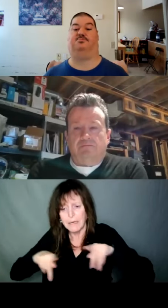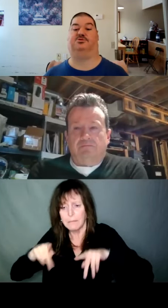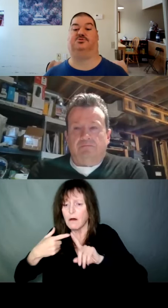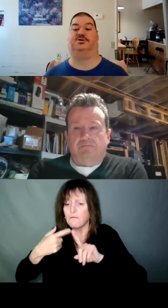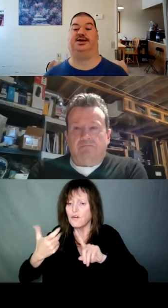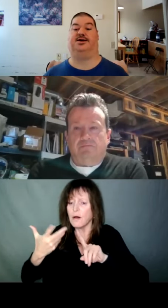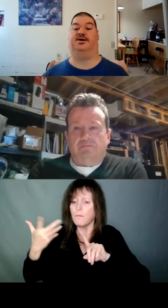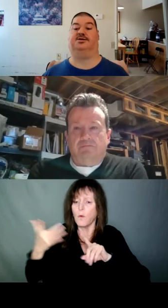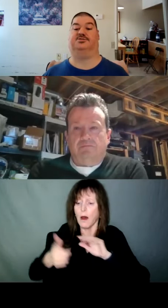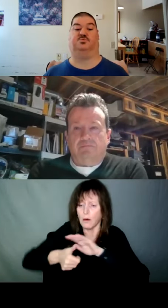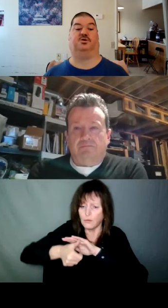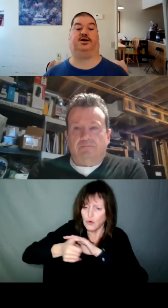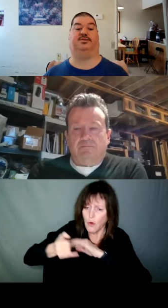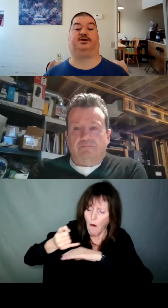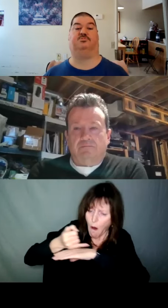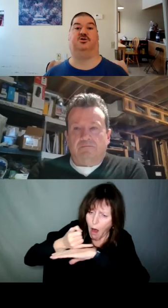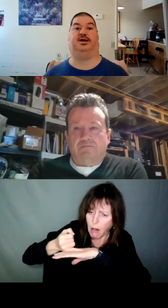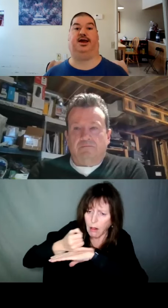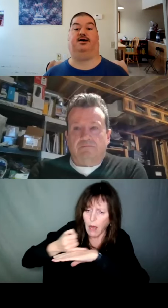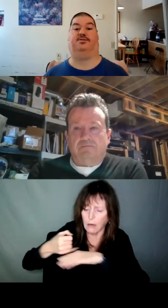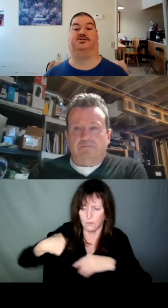indigenous people